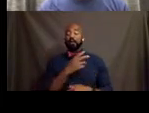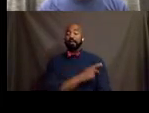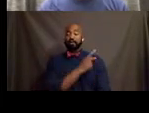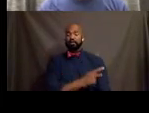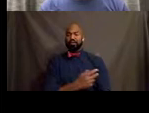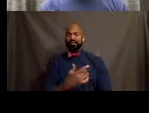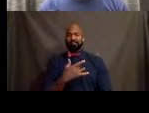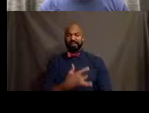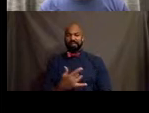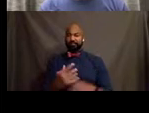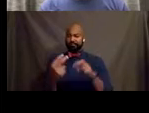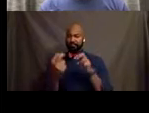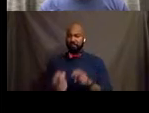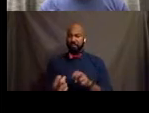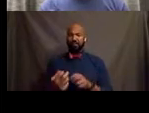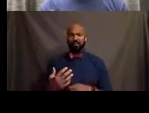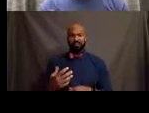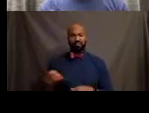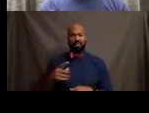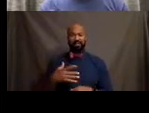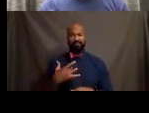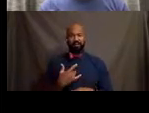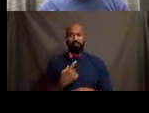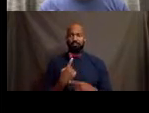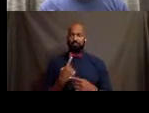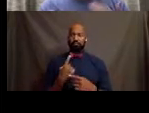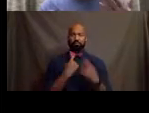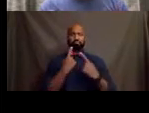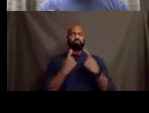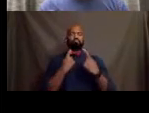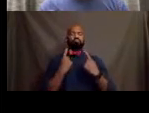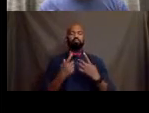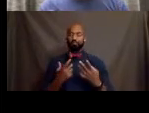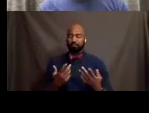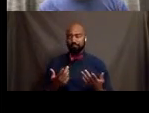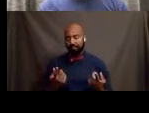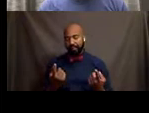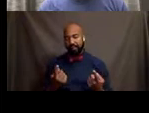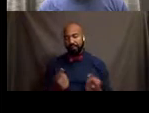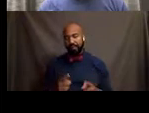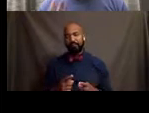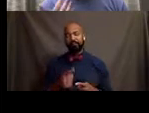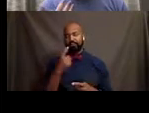it probably feels that way. But we do ask a lot of questions because, especially as you're getting to know your provider,